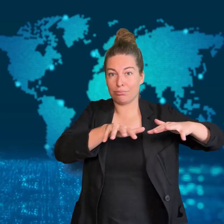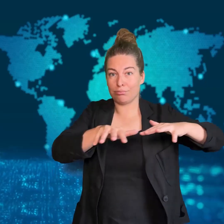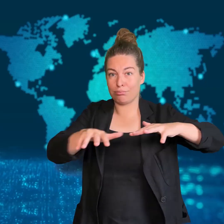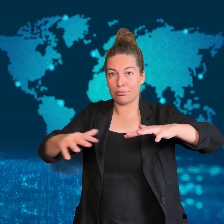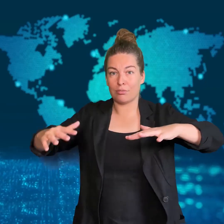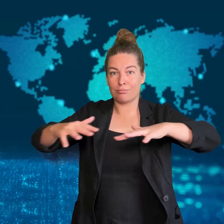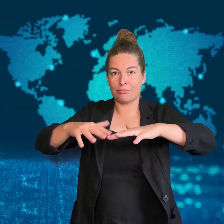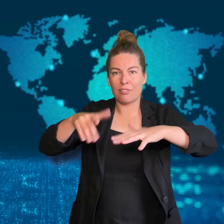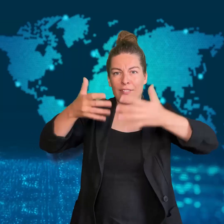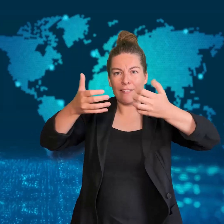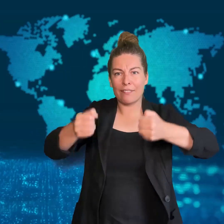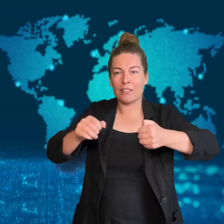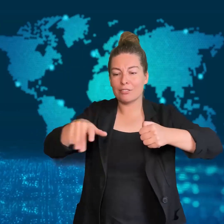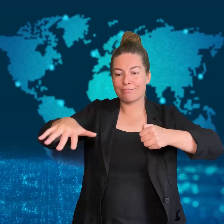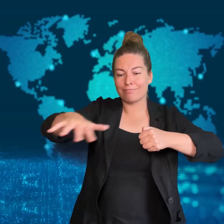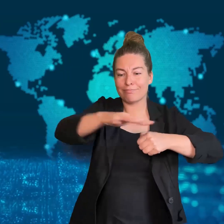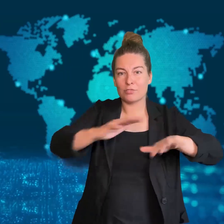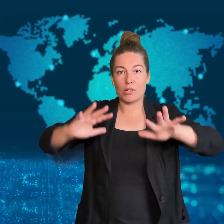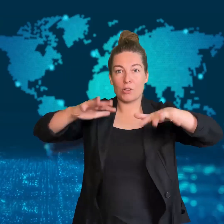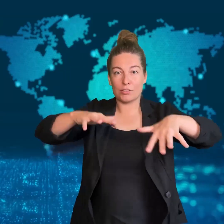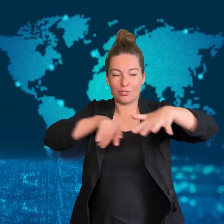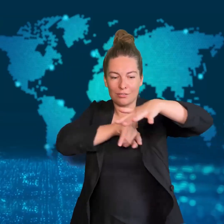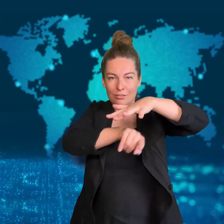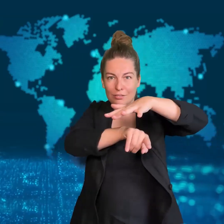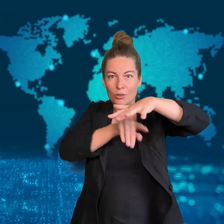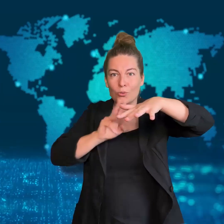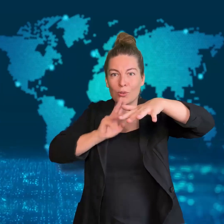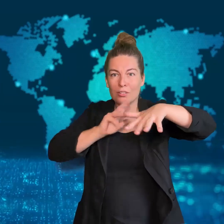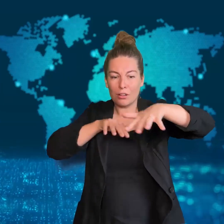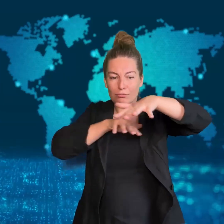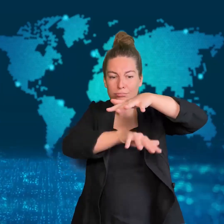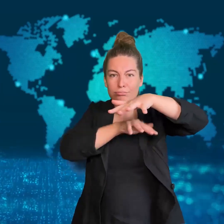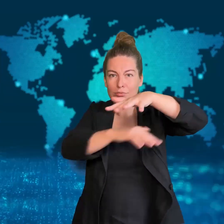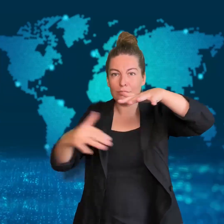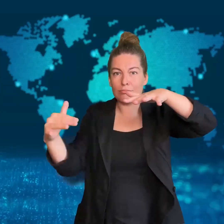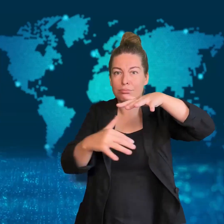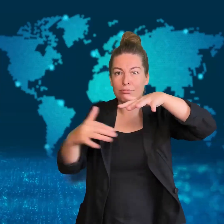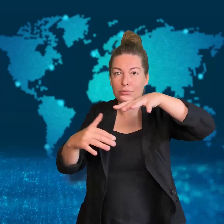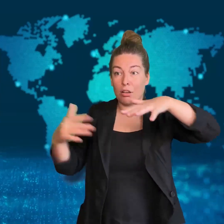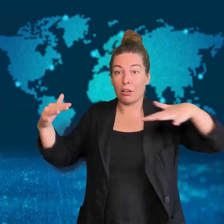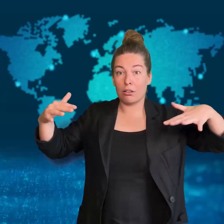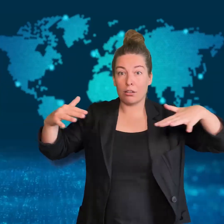As the cold water enters the oceans, currents slow down,